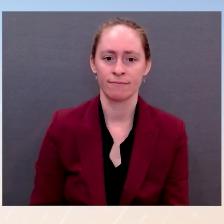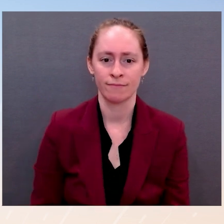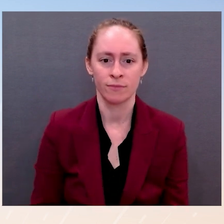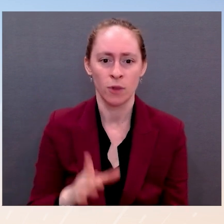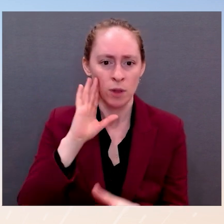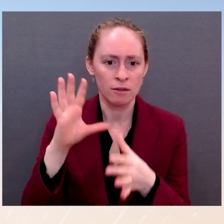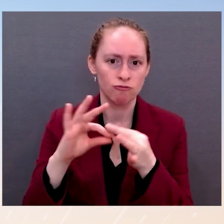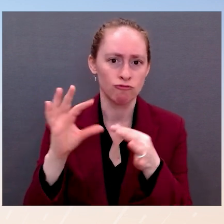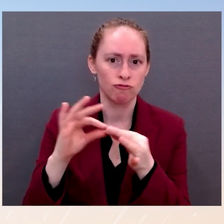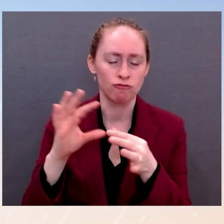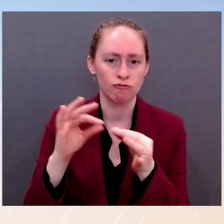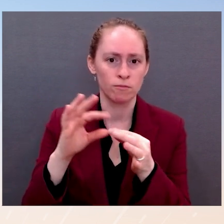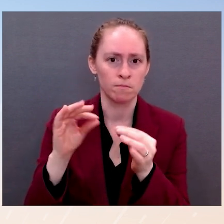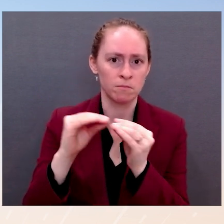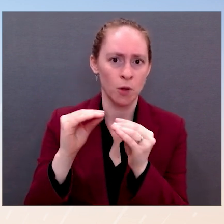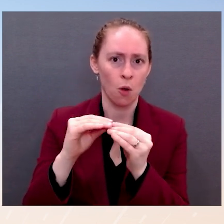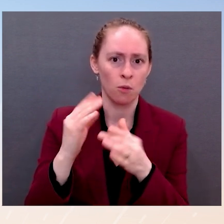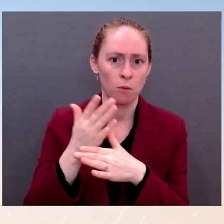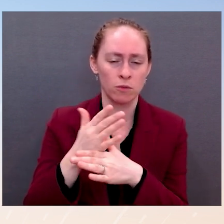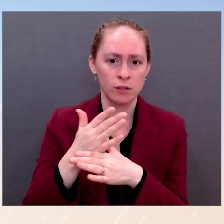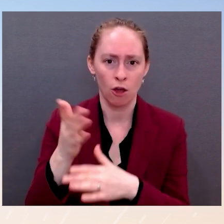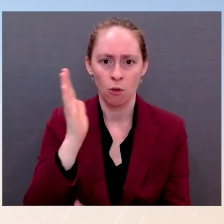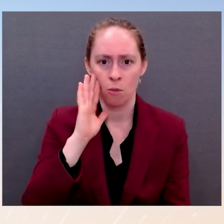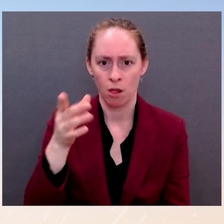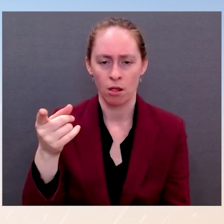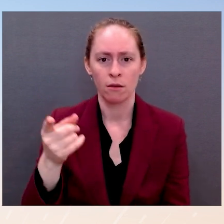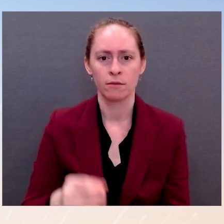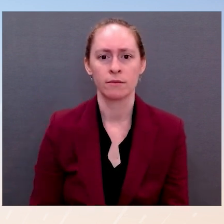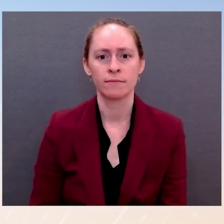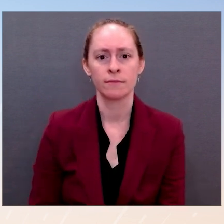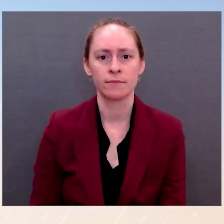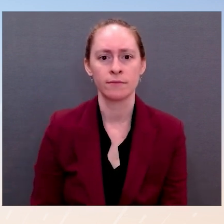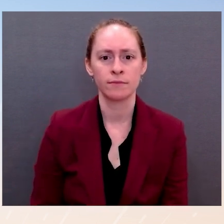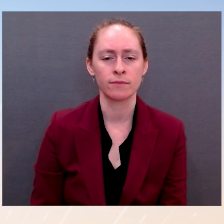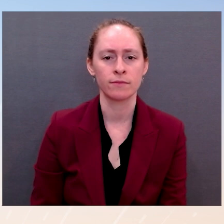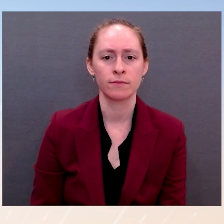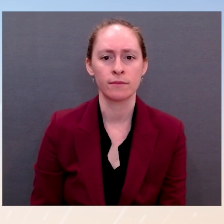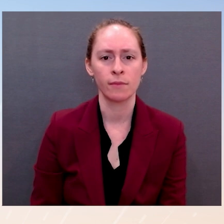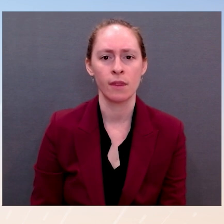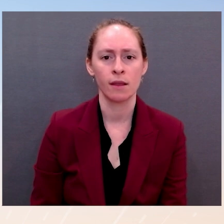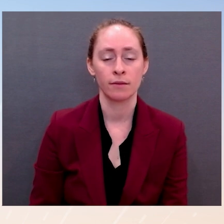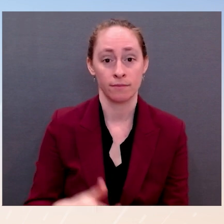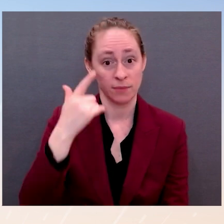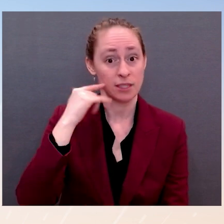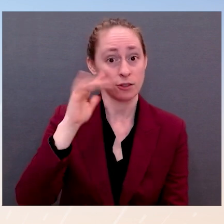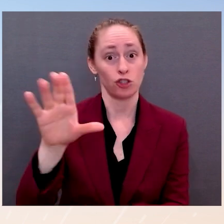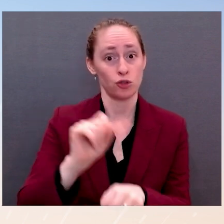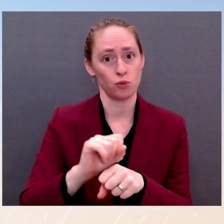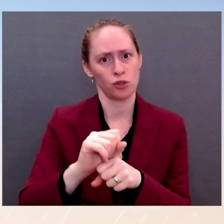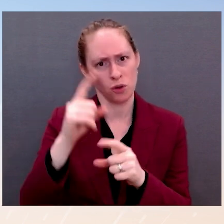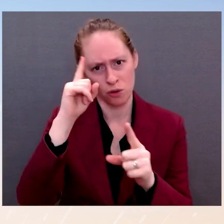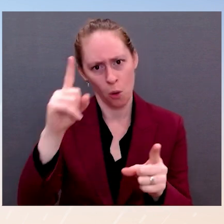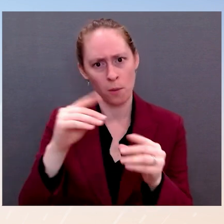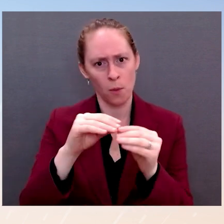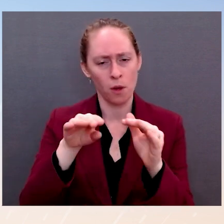who's responsible for everyone having access to great health insurance with her work on the Affordable Care Act.